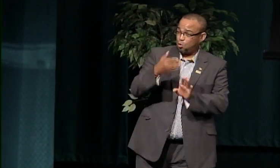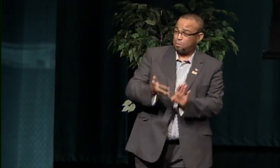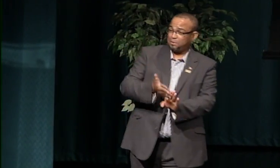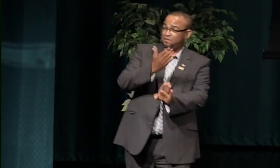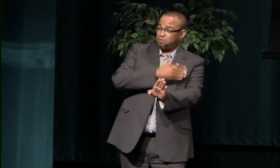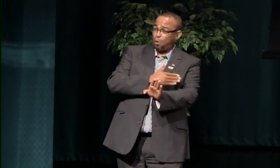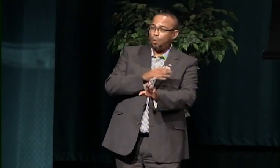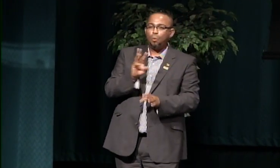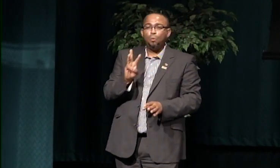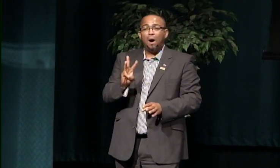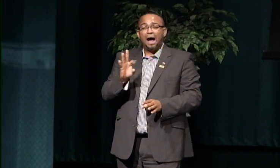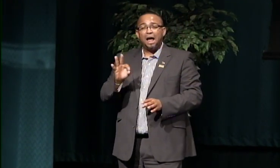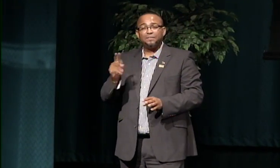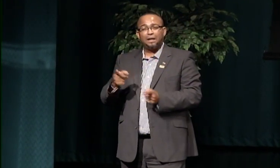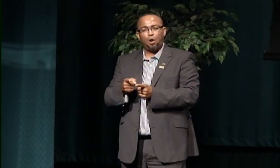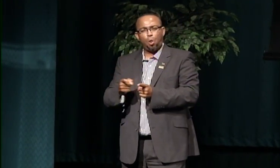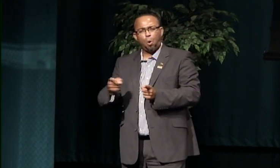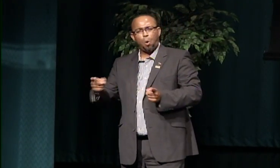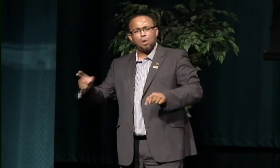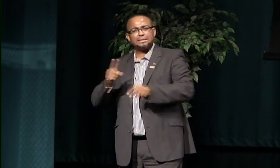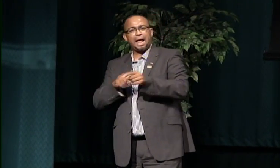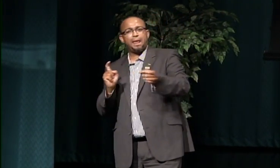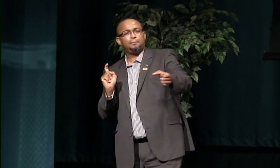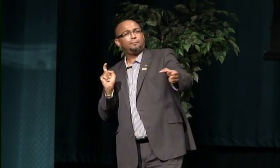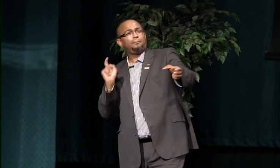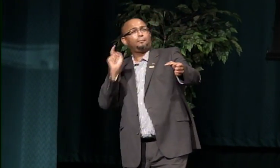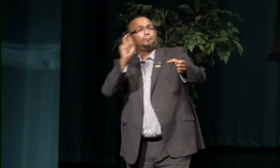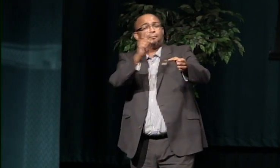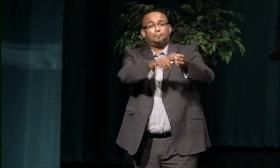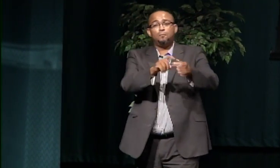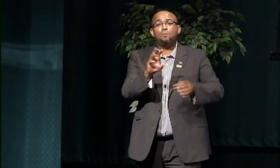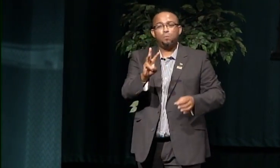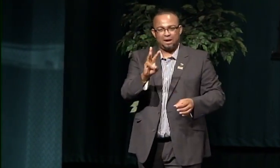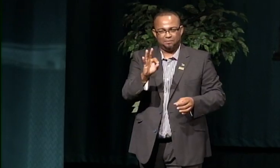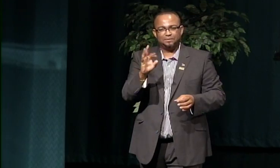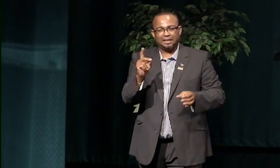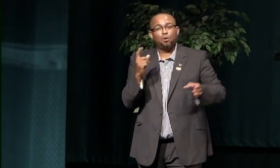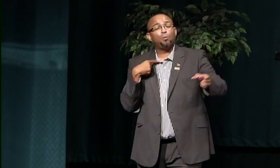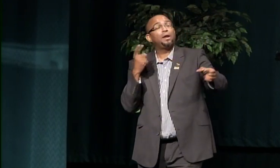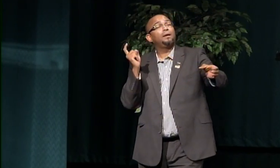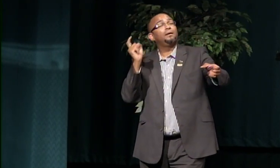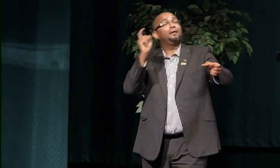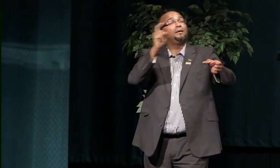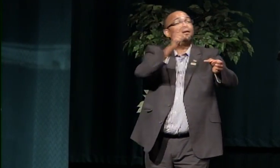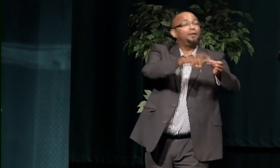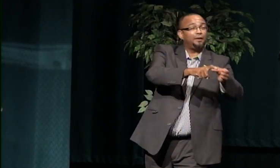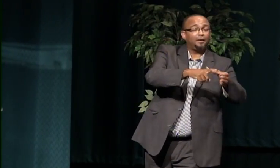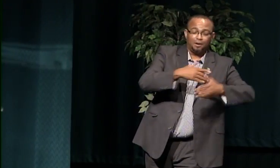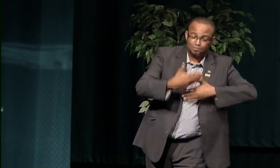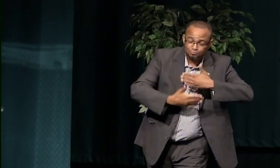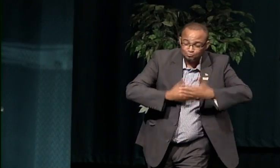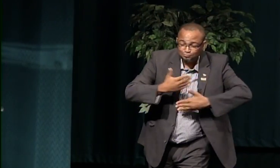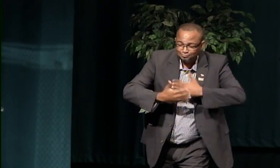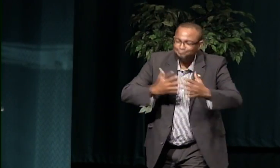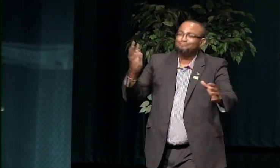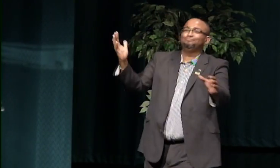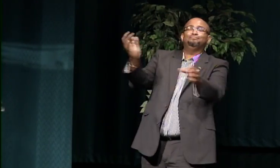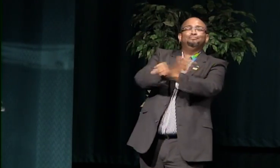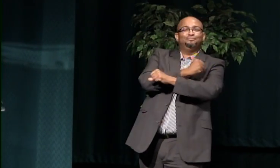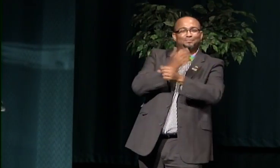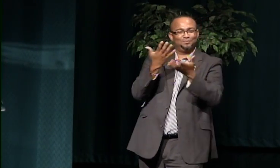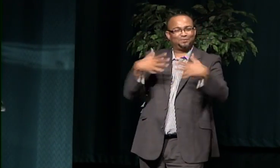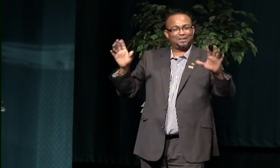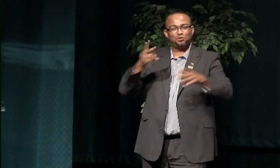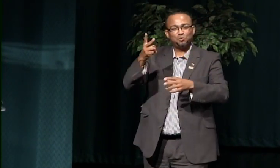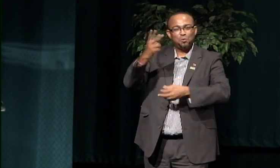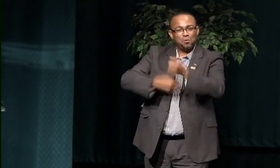So it took us a long time to become a member of the WFD.